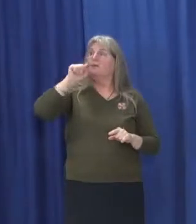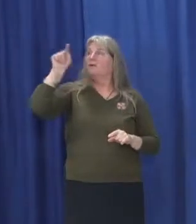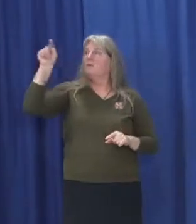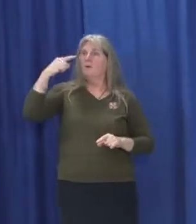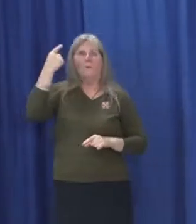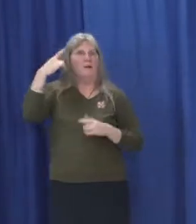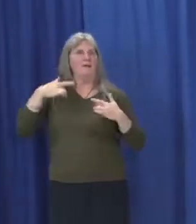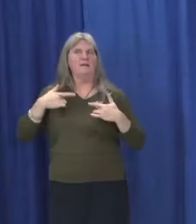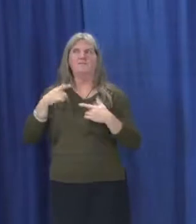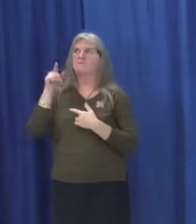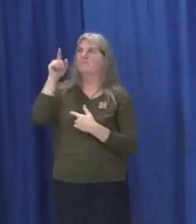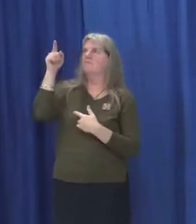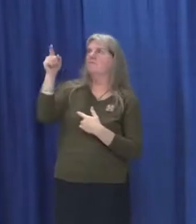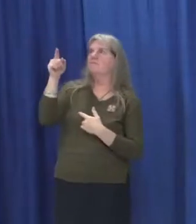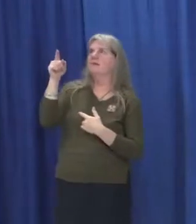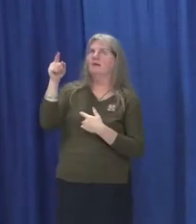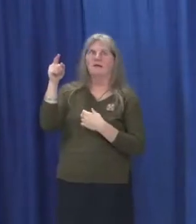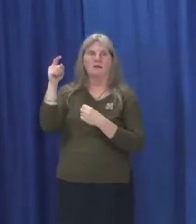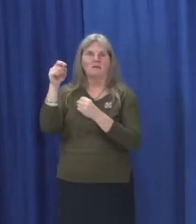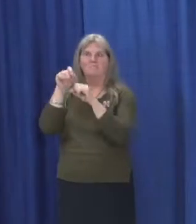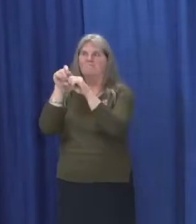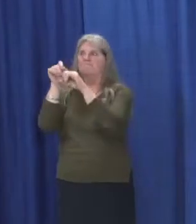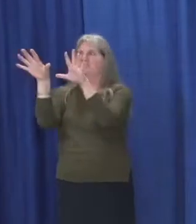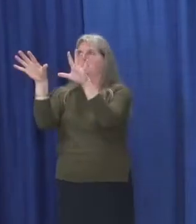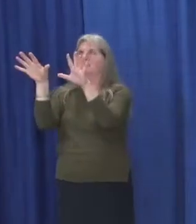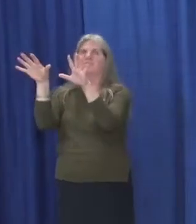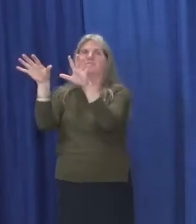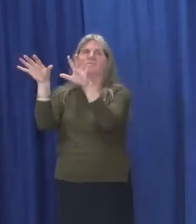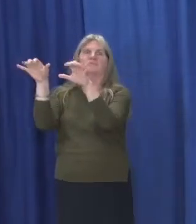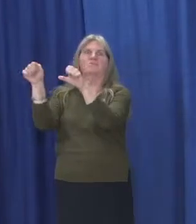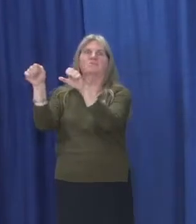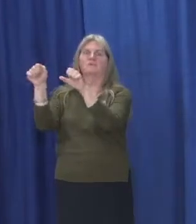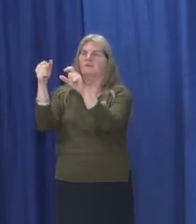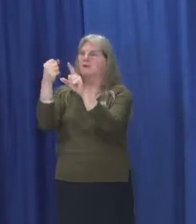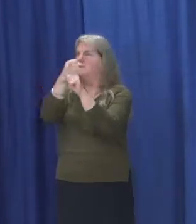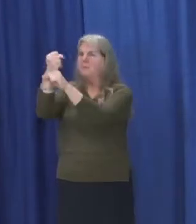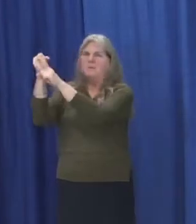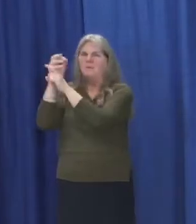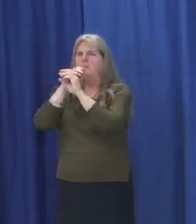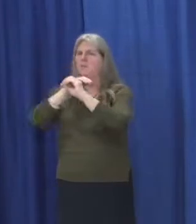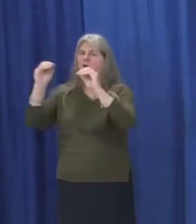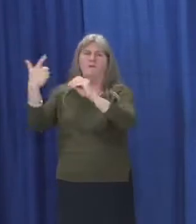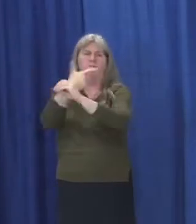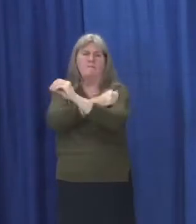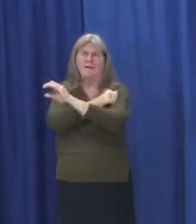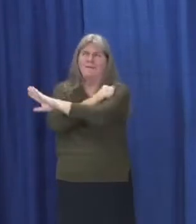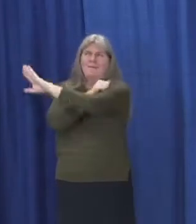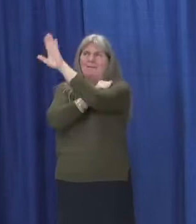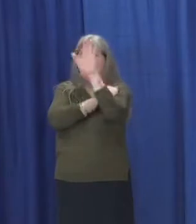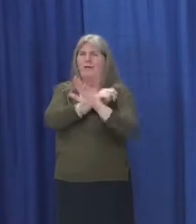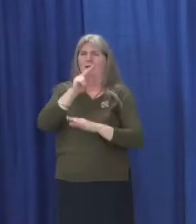one event with a great deal of spread can see in to unvaccinated populations around